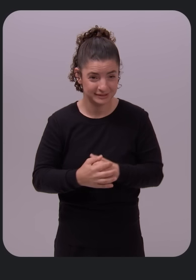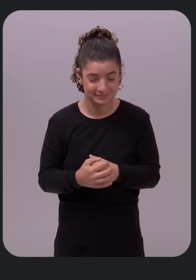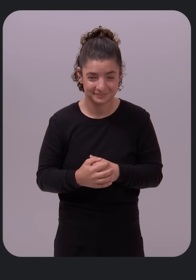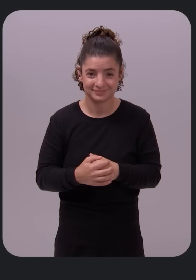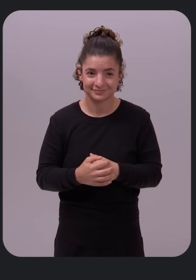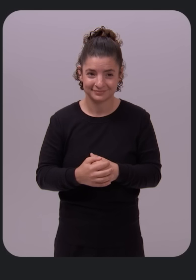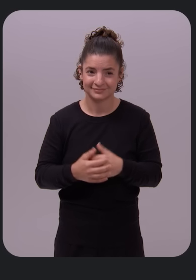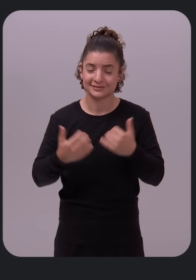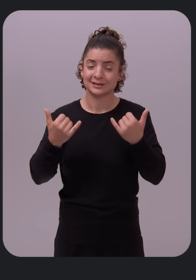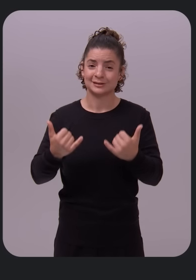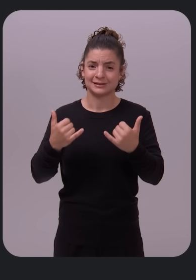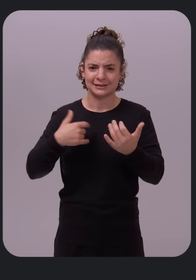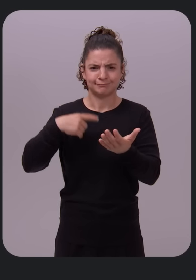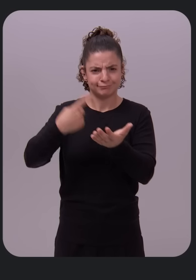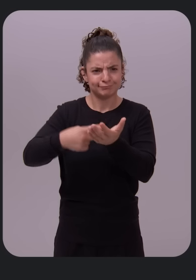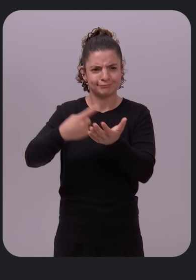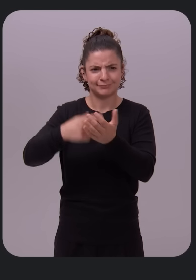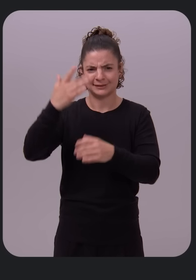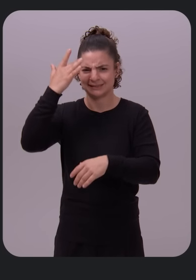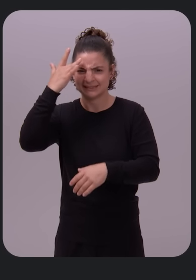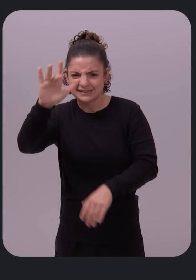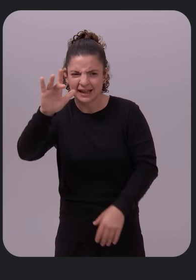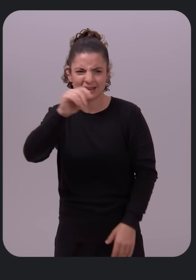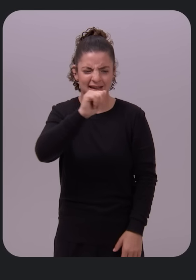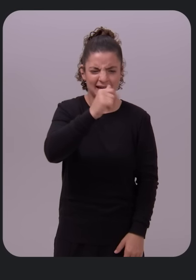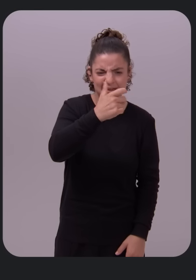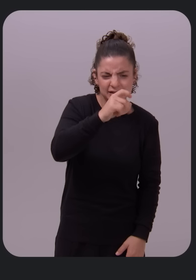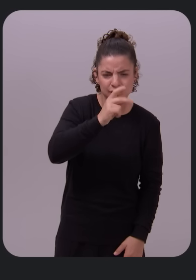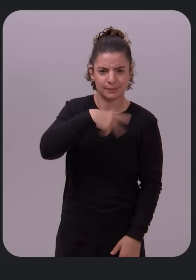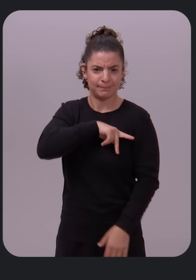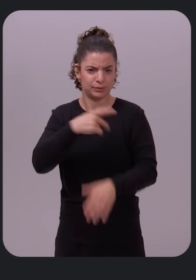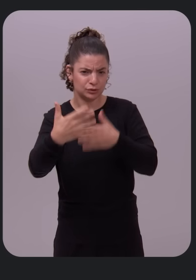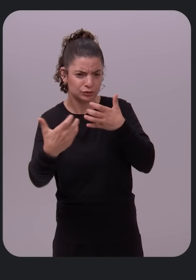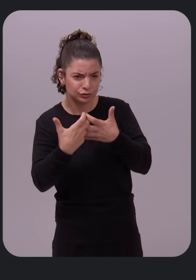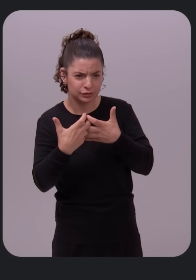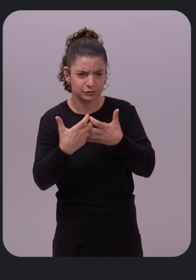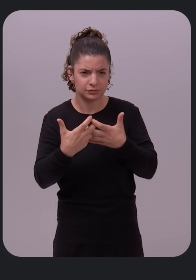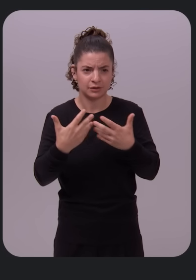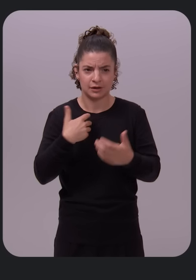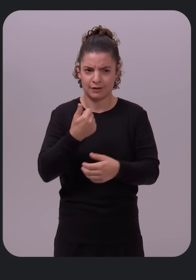Today, I've talked about intelligence, agents, and personalization.